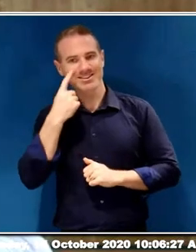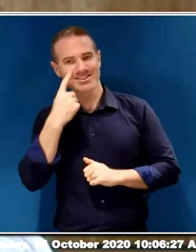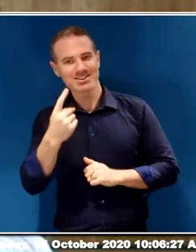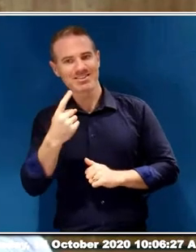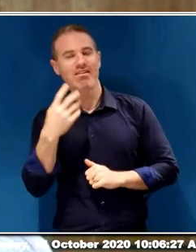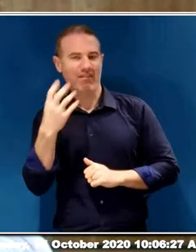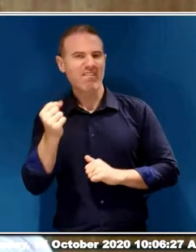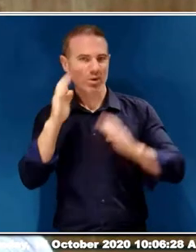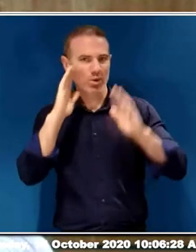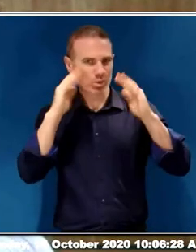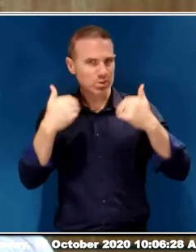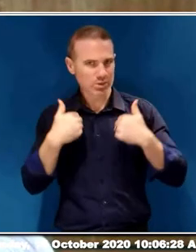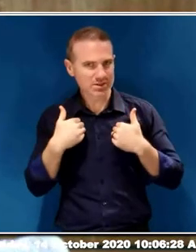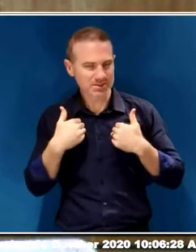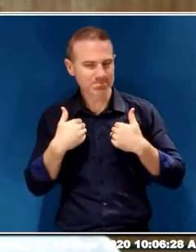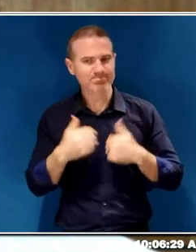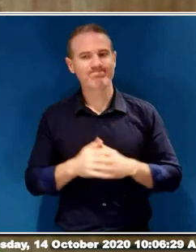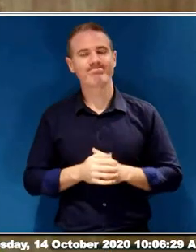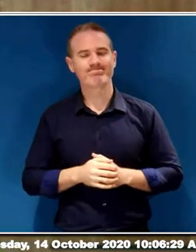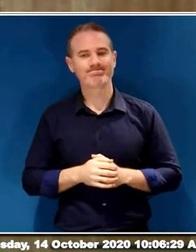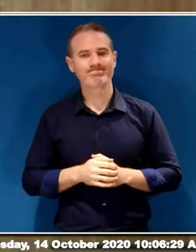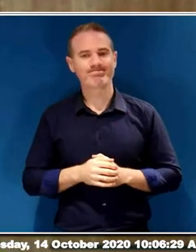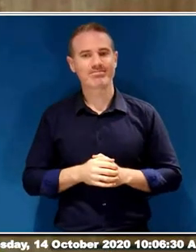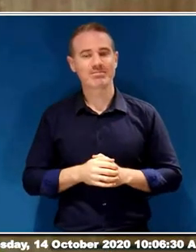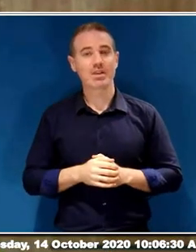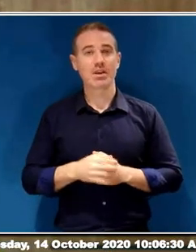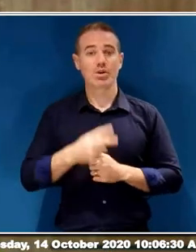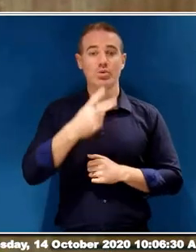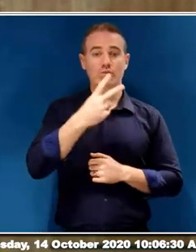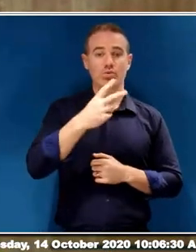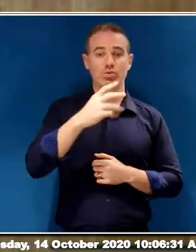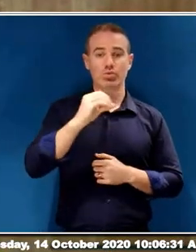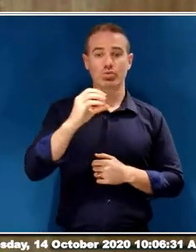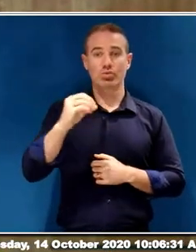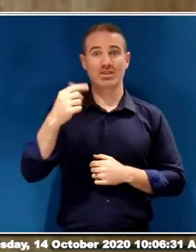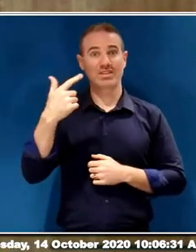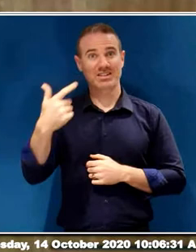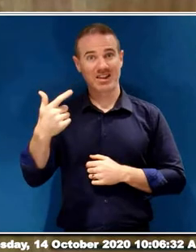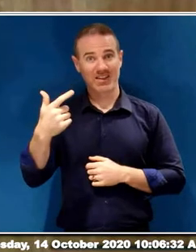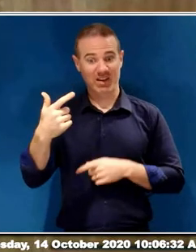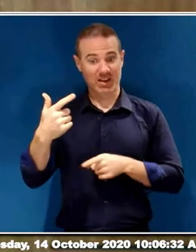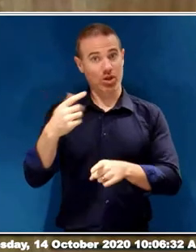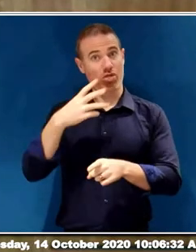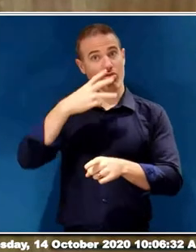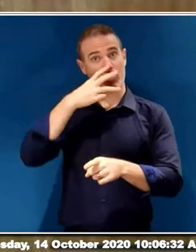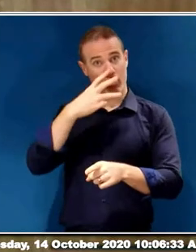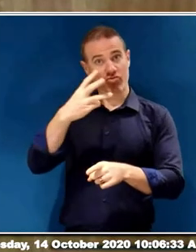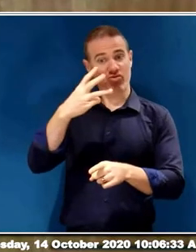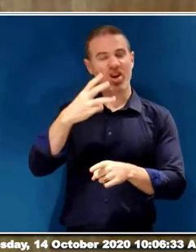In 2007 at the age of 3 he was diagnosed with Pervasive Developmental Disorder -